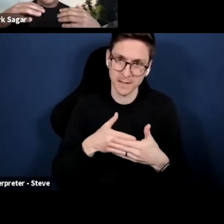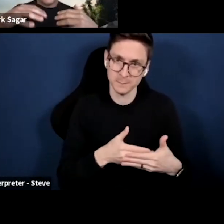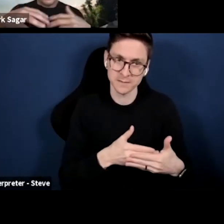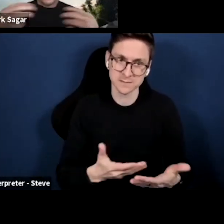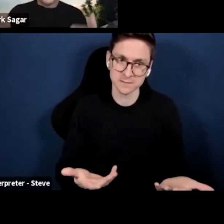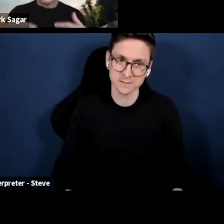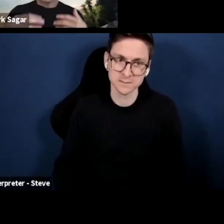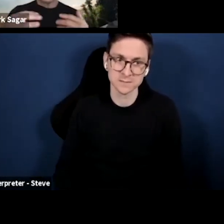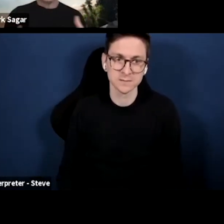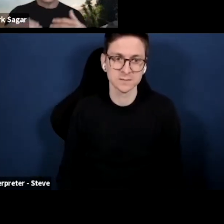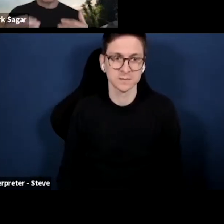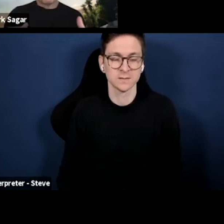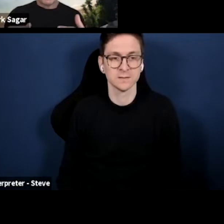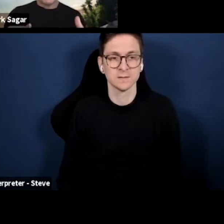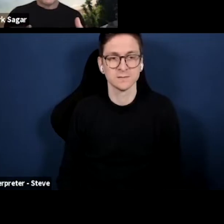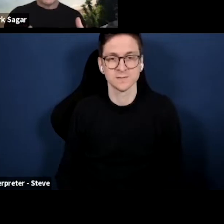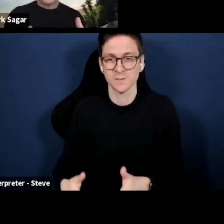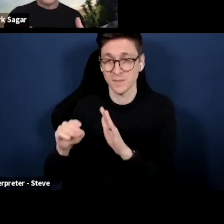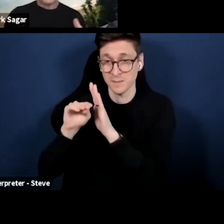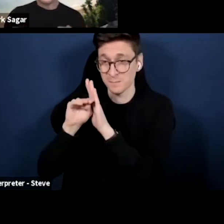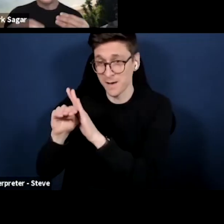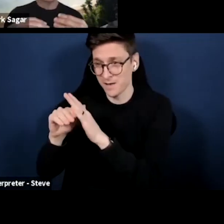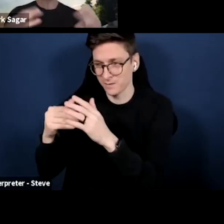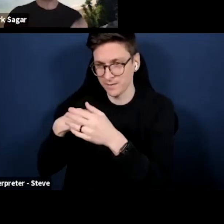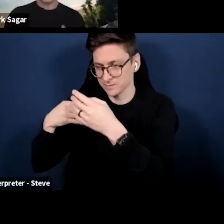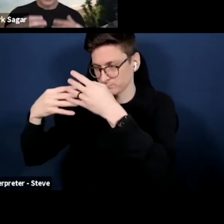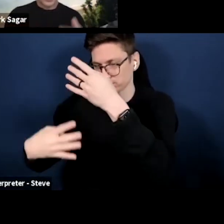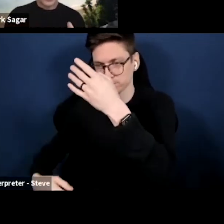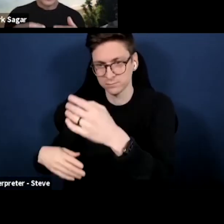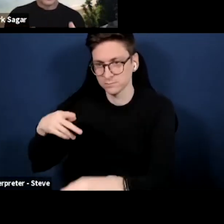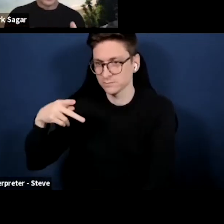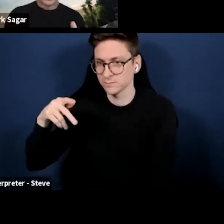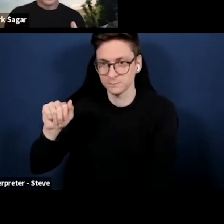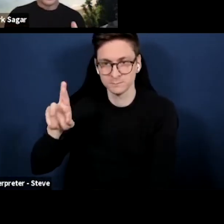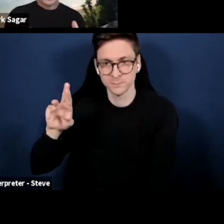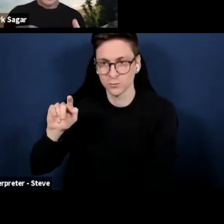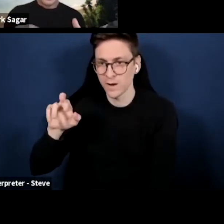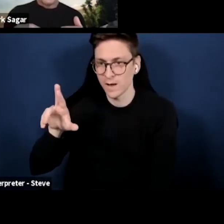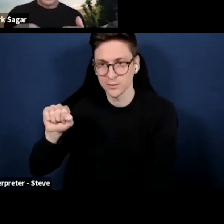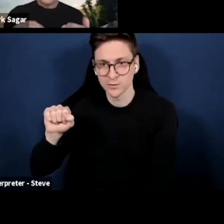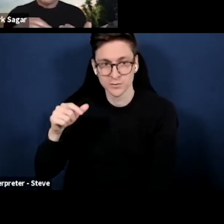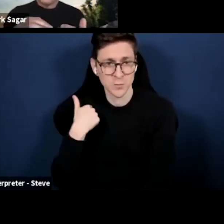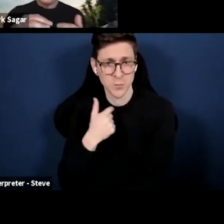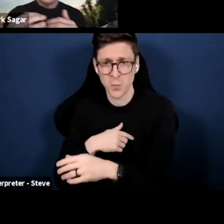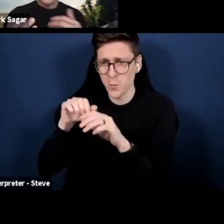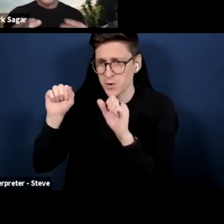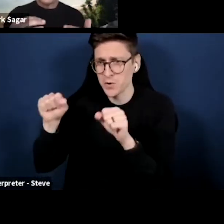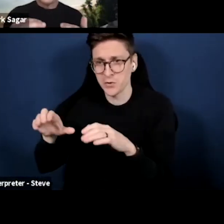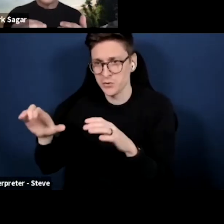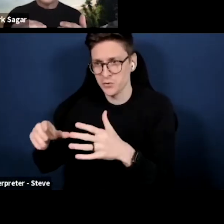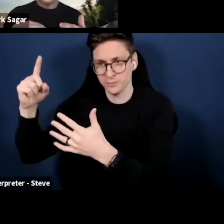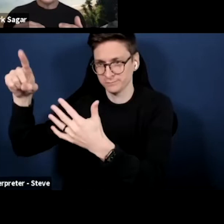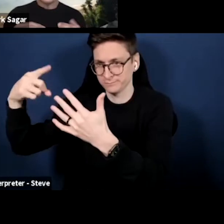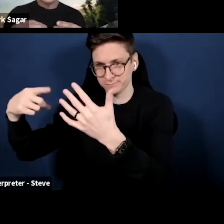with a model with so many parameters you could do all kinds of things but what we're trying to do is